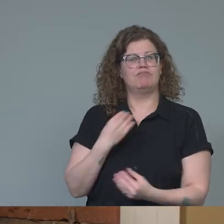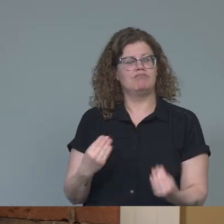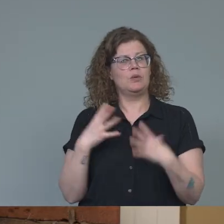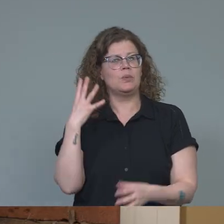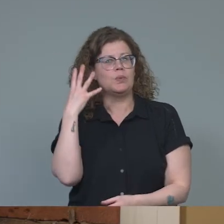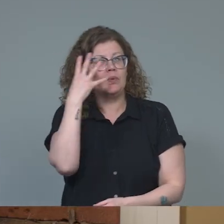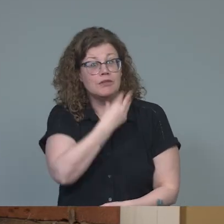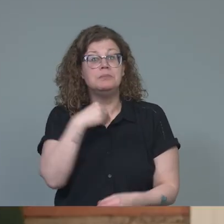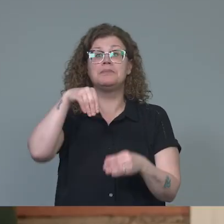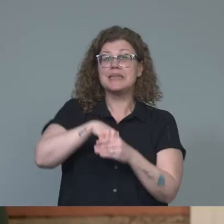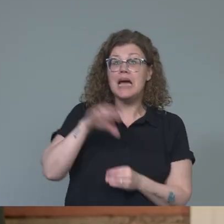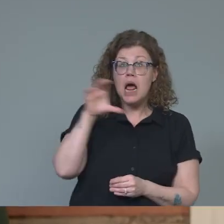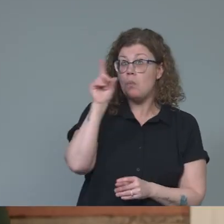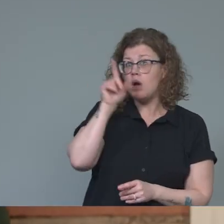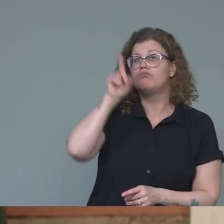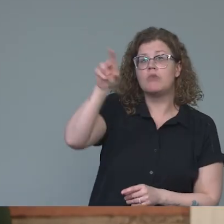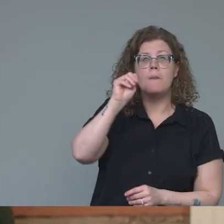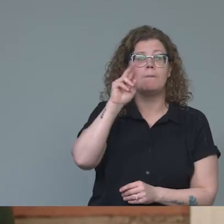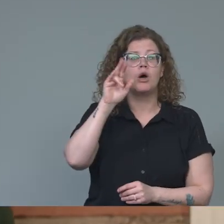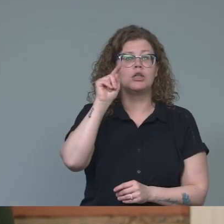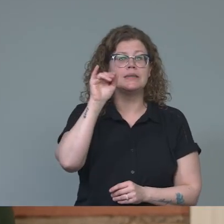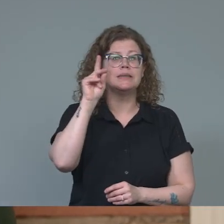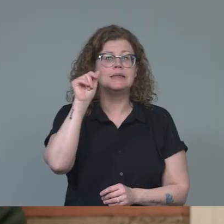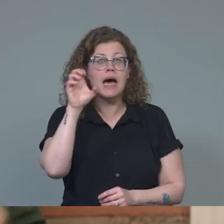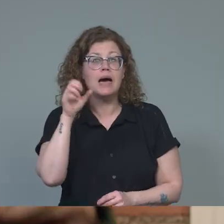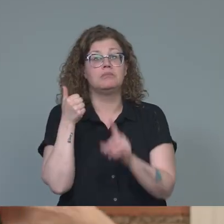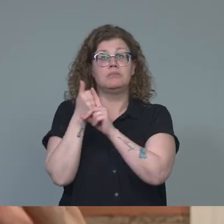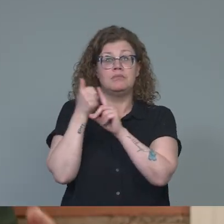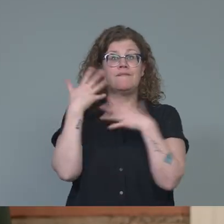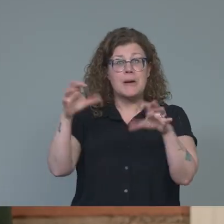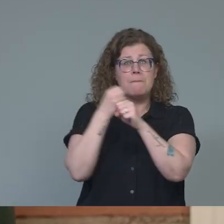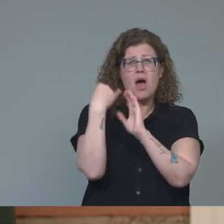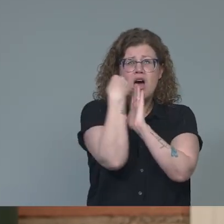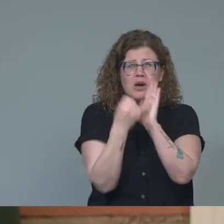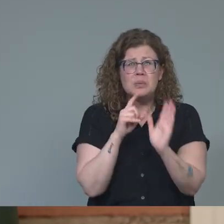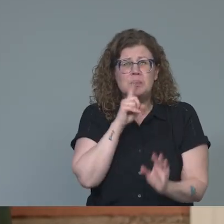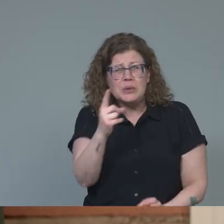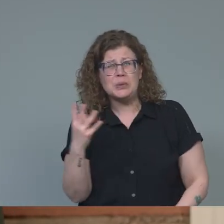how they contribute and perhaps a less skilled artistic way, but then to take all of that and